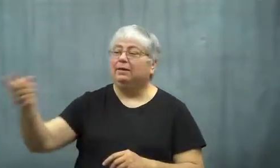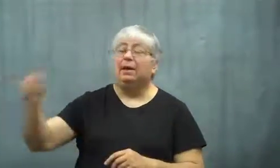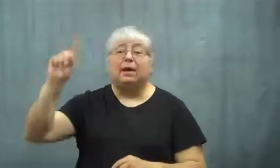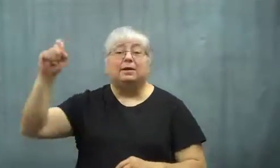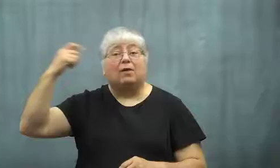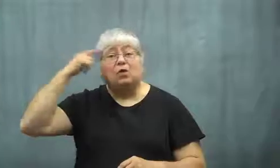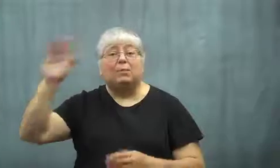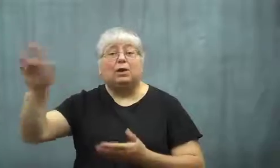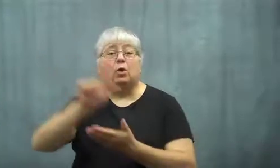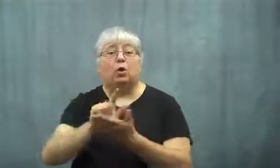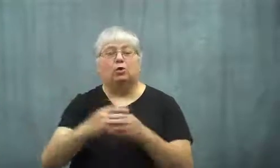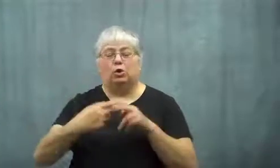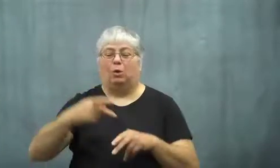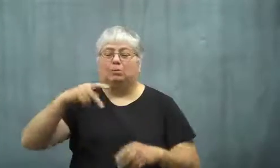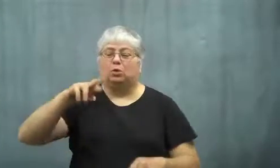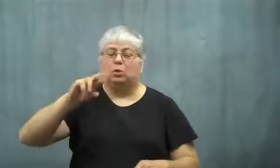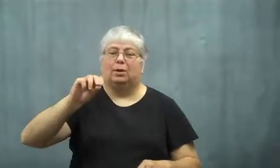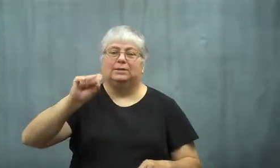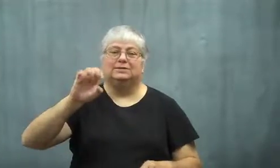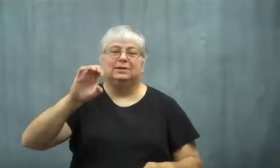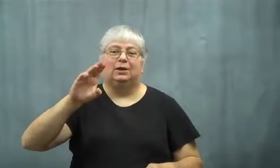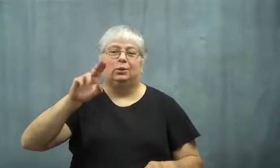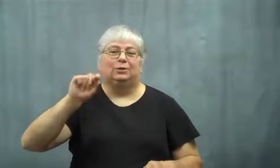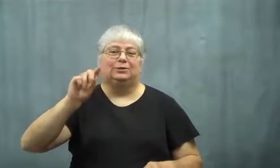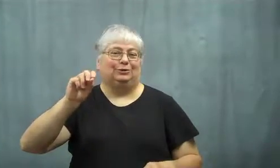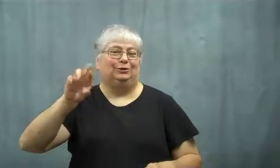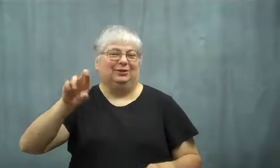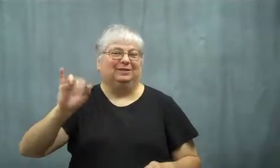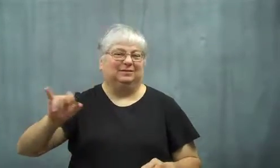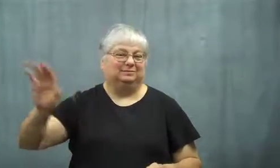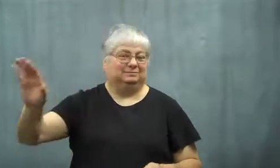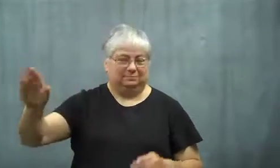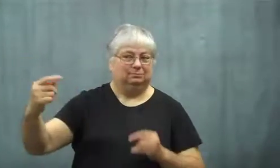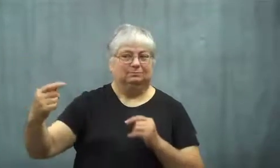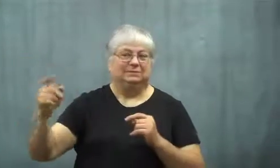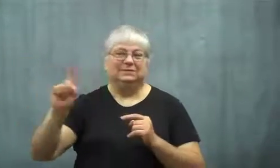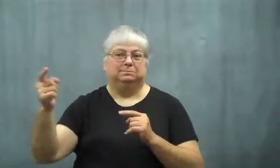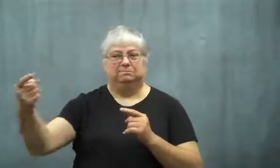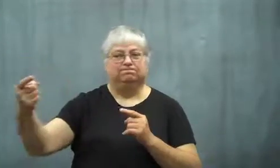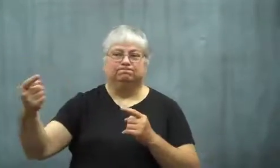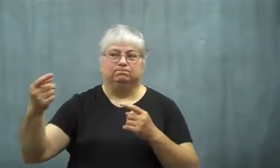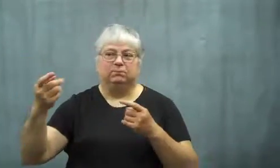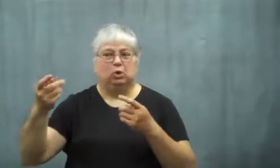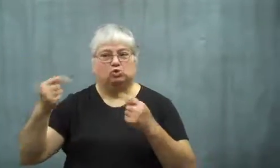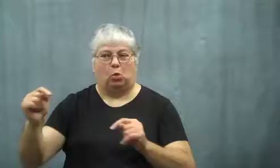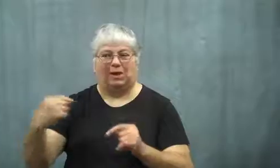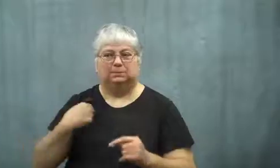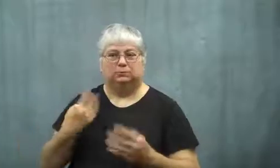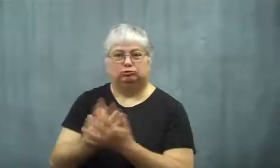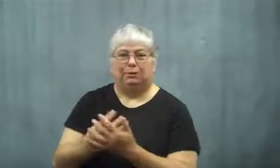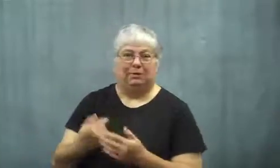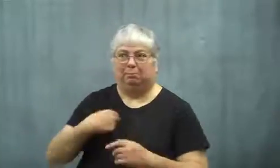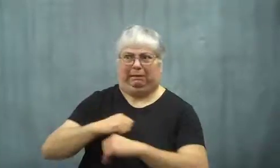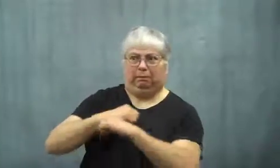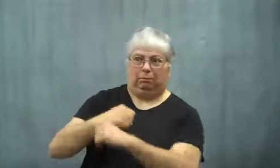The prosecutor, or government lawyer,